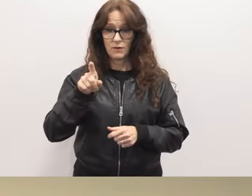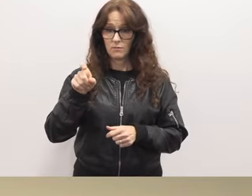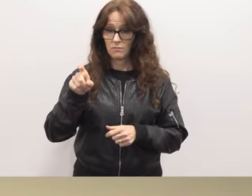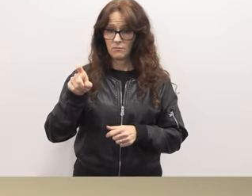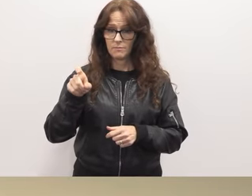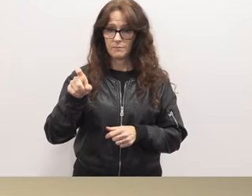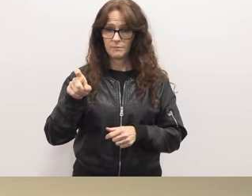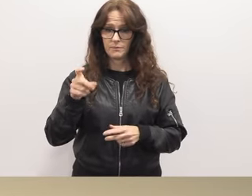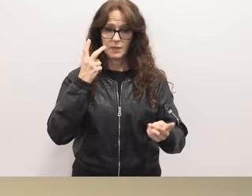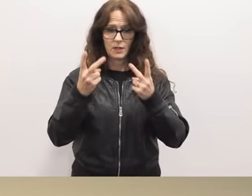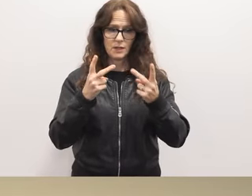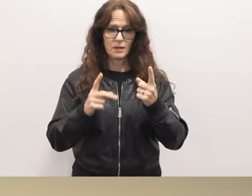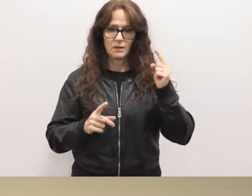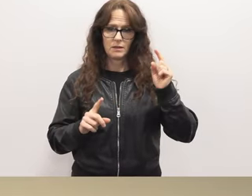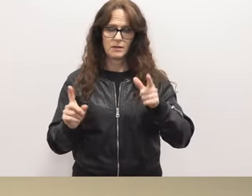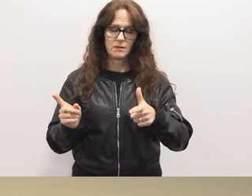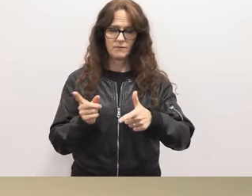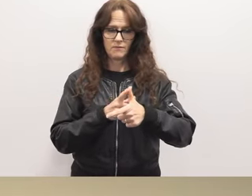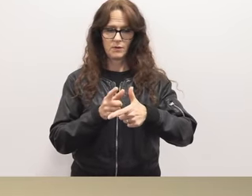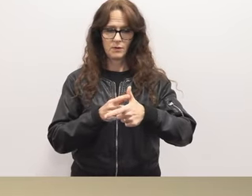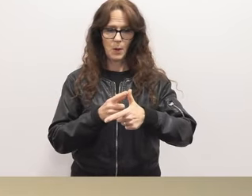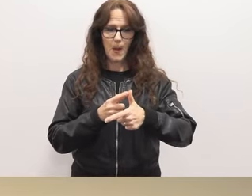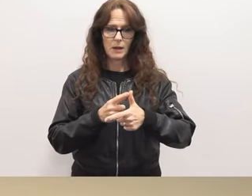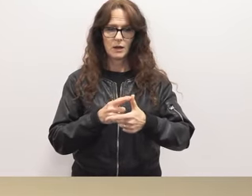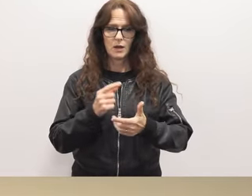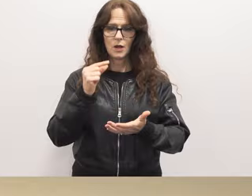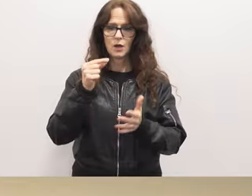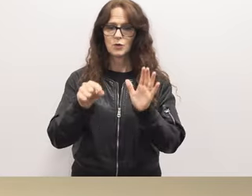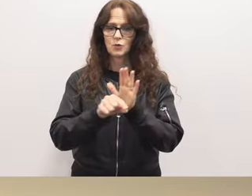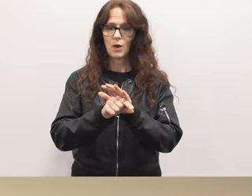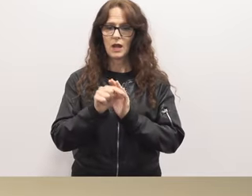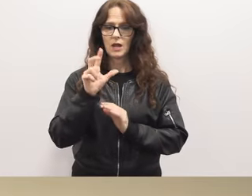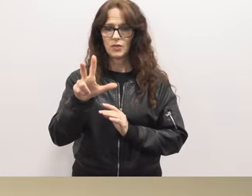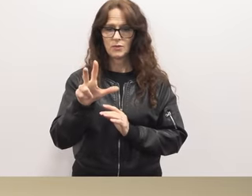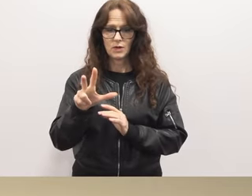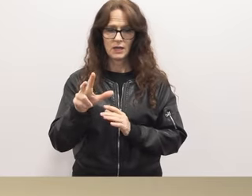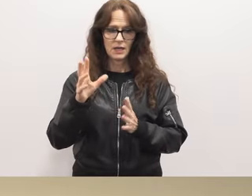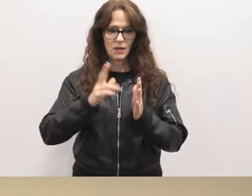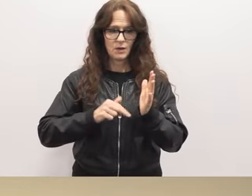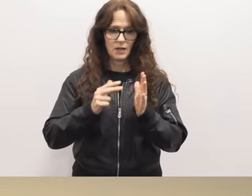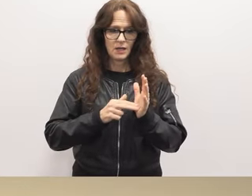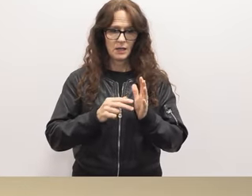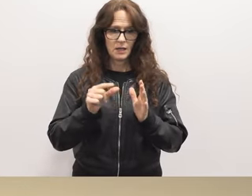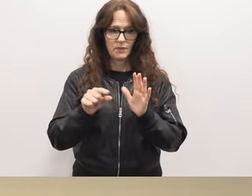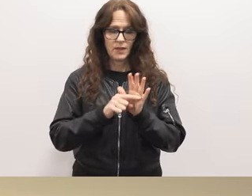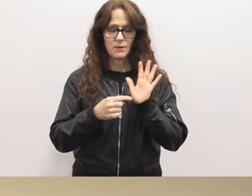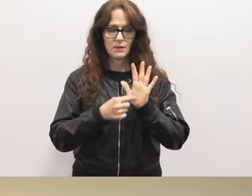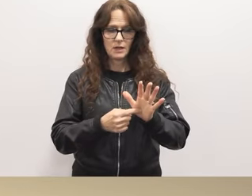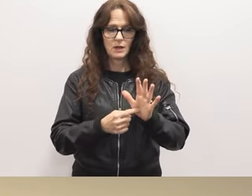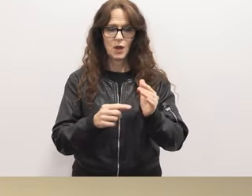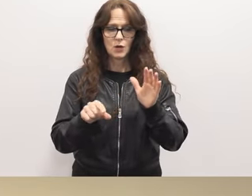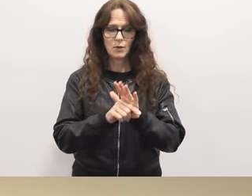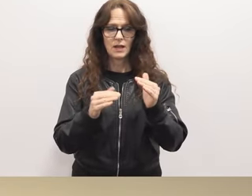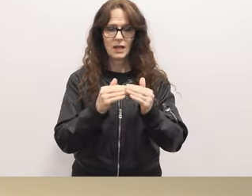Then let's look at goal number one. This is grade three reading. "The percentage of grade three students who demonstrate grade level or above performance